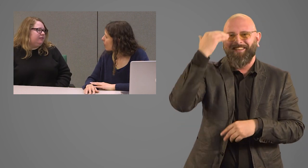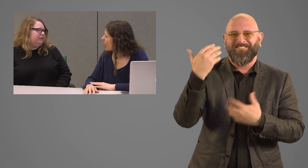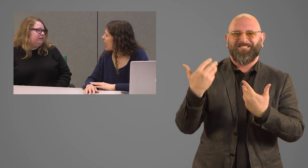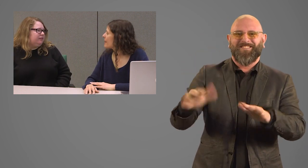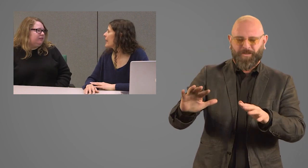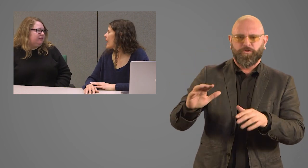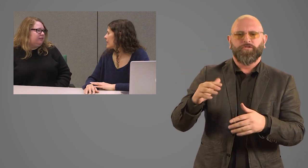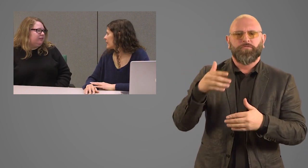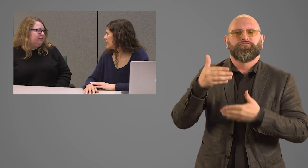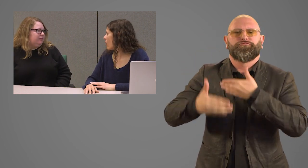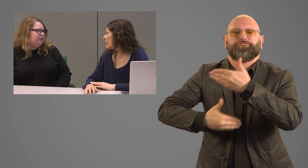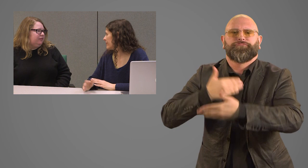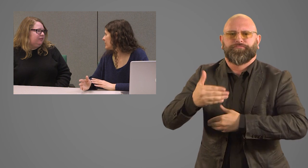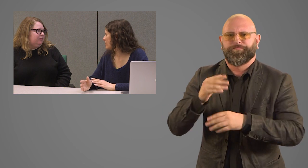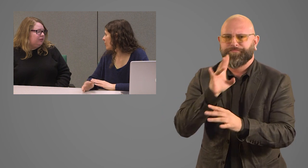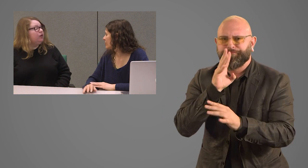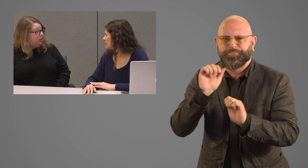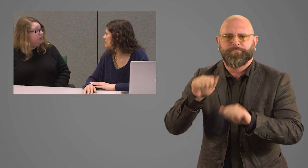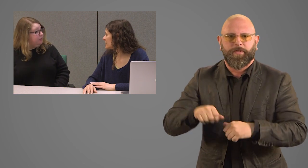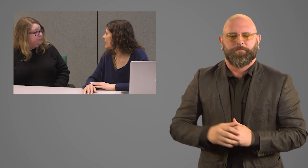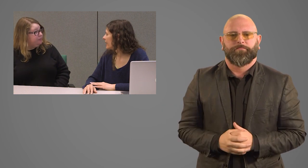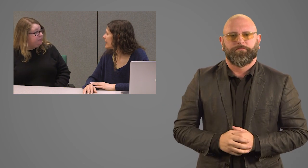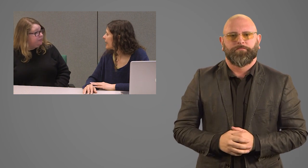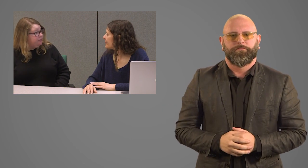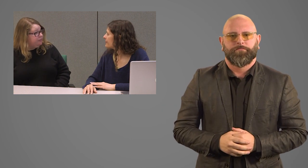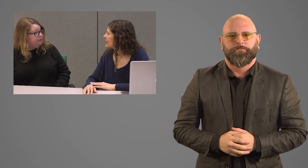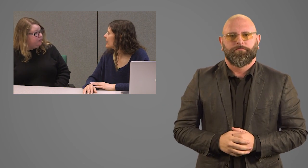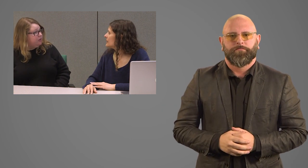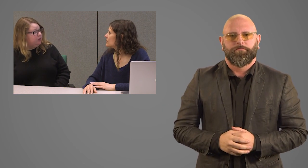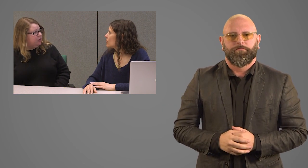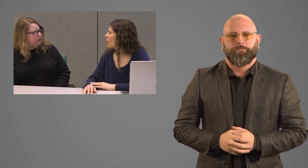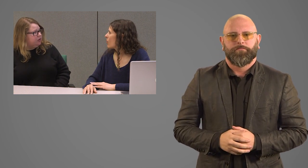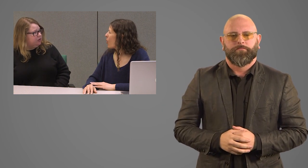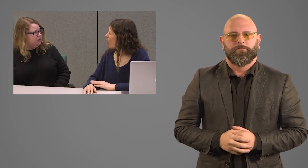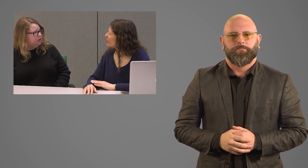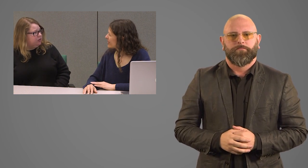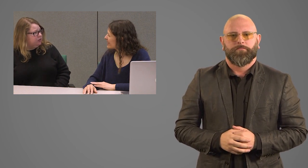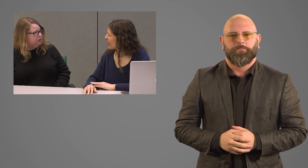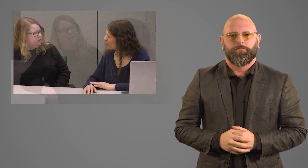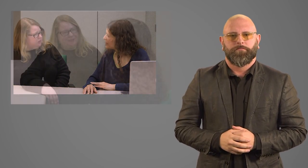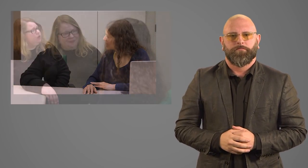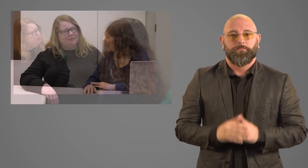Wait until the person acknowledges you or makes eye contact before you begin.